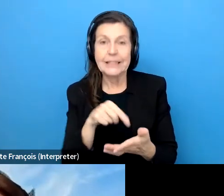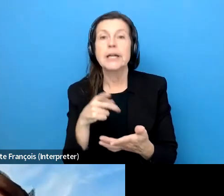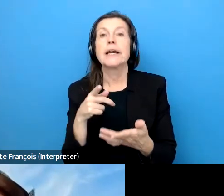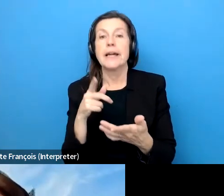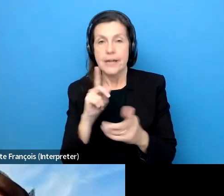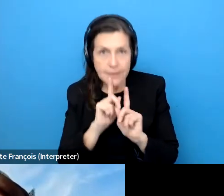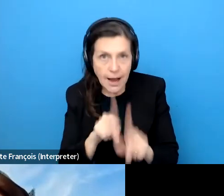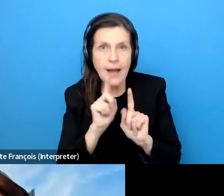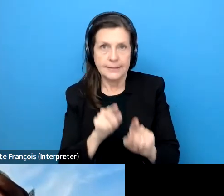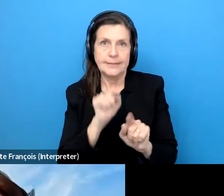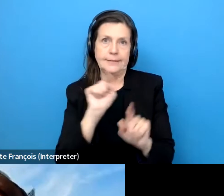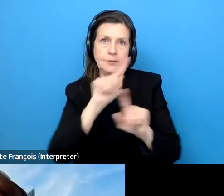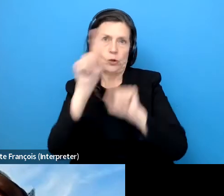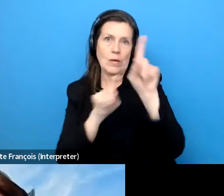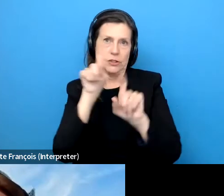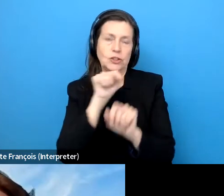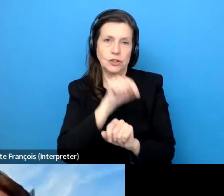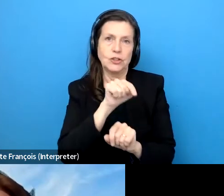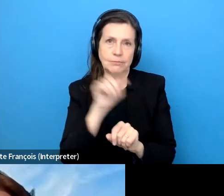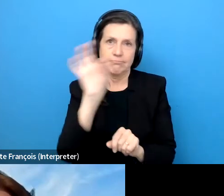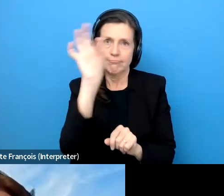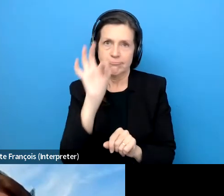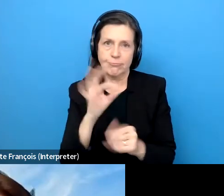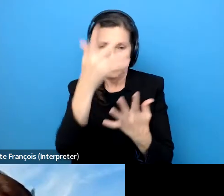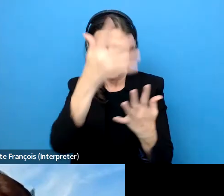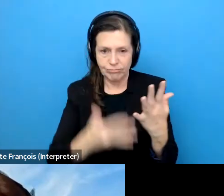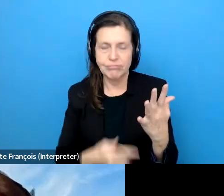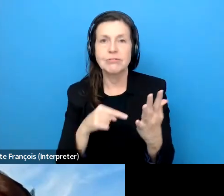It's very important. We also accept position papers.